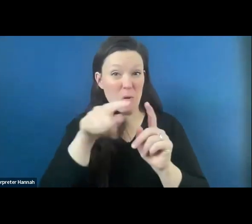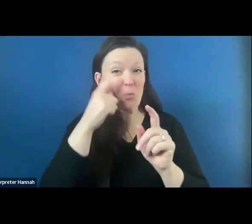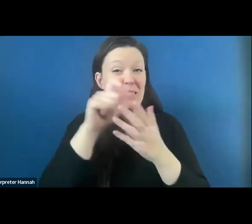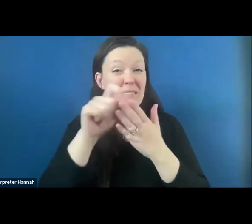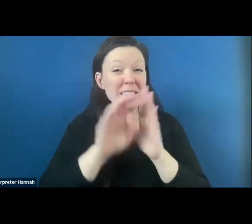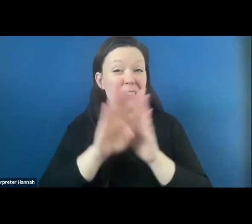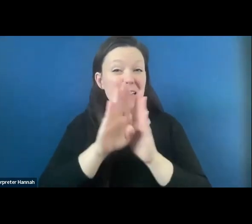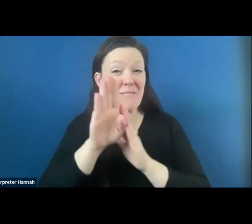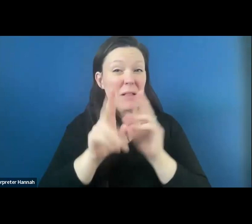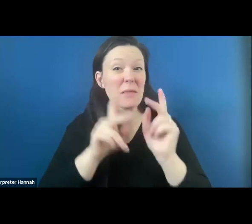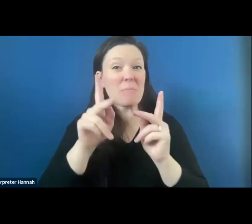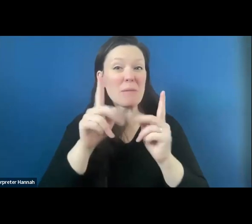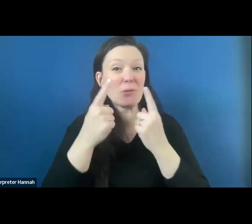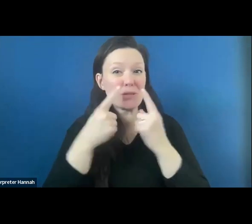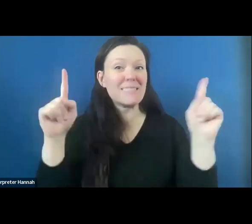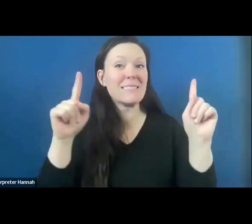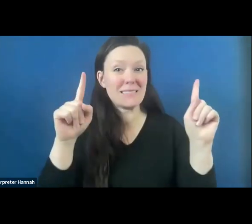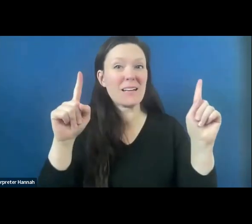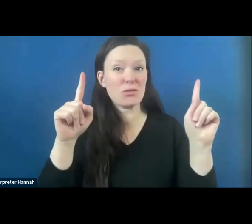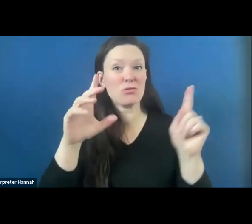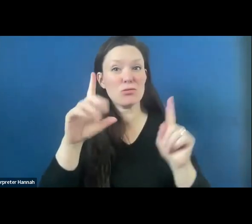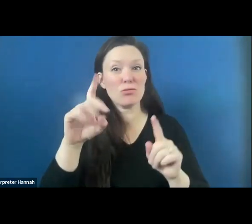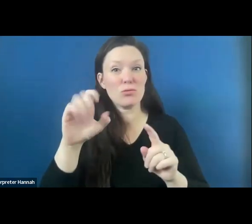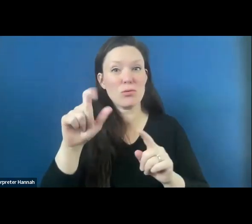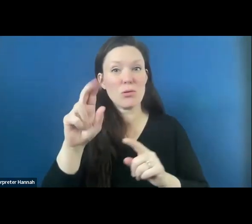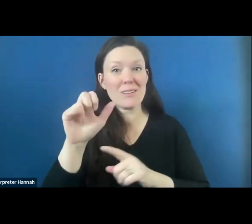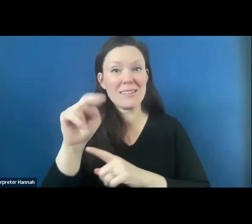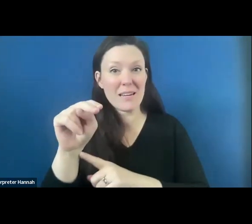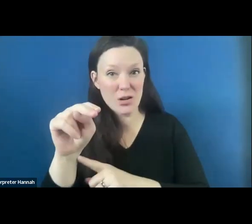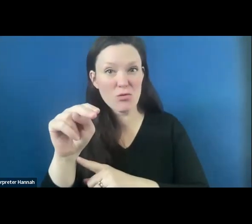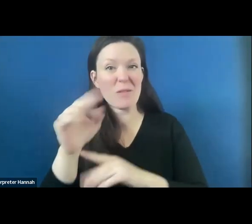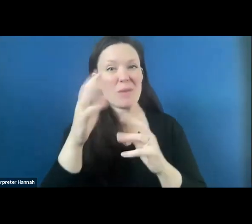You know, they see the, how vital it is for us to address climate change and militarism.